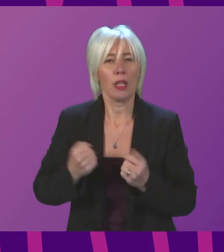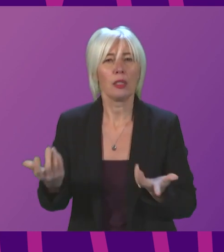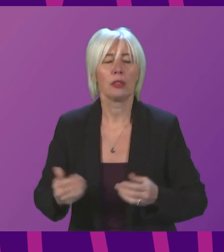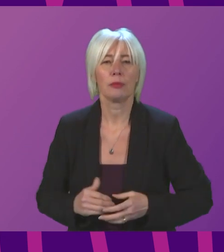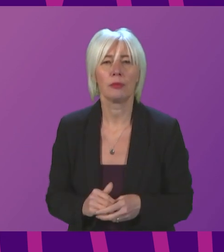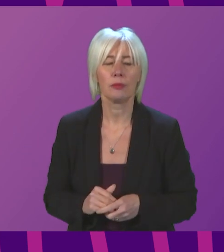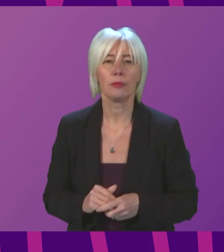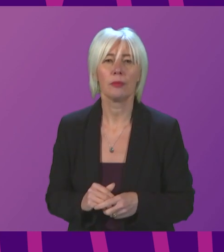country.